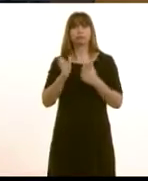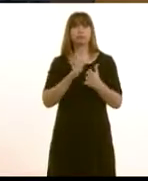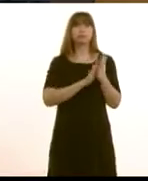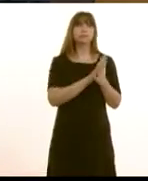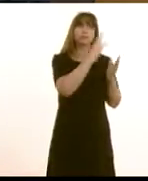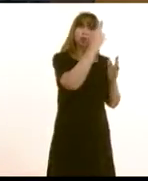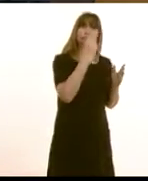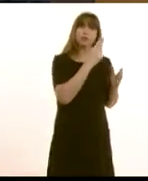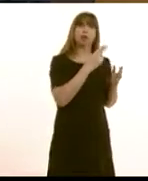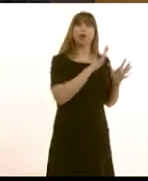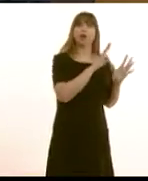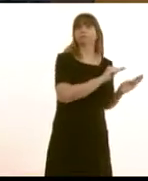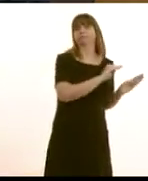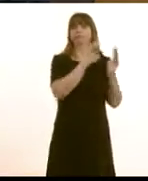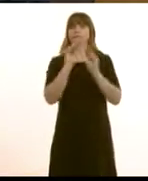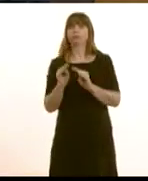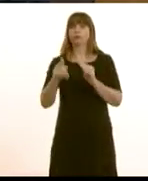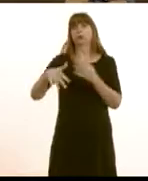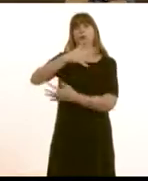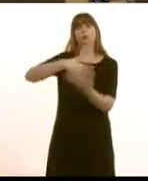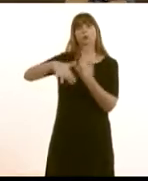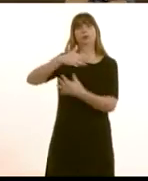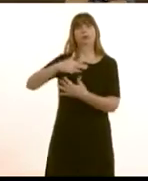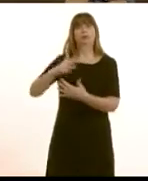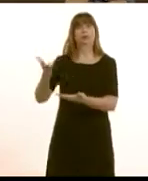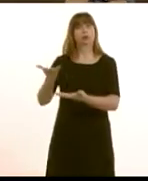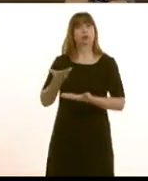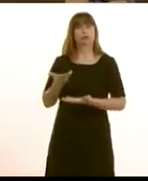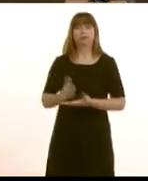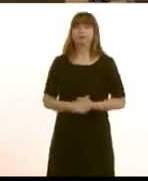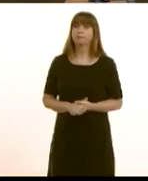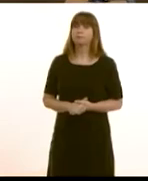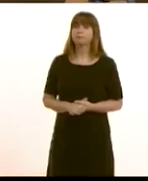from hospitals into local communities. Sandy Mewies: Thank you. As the Chair of the